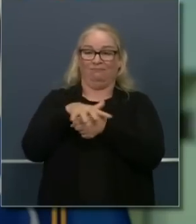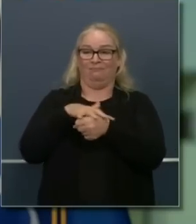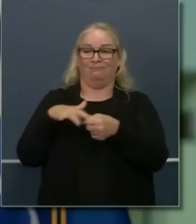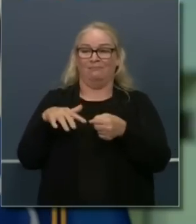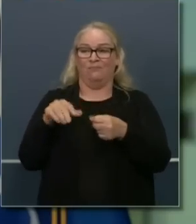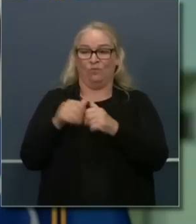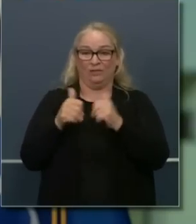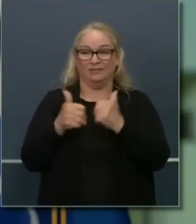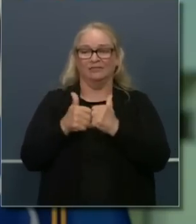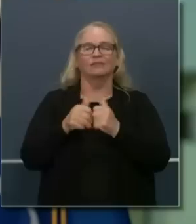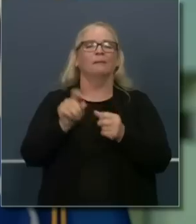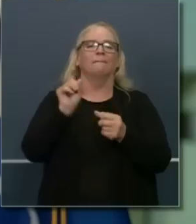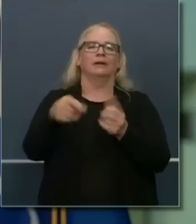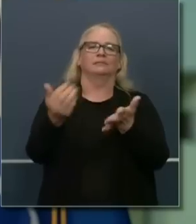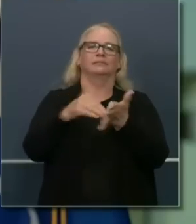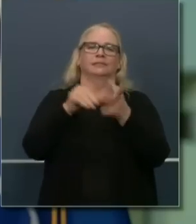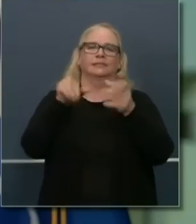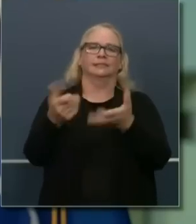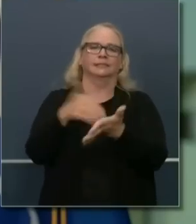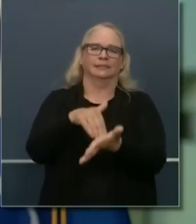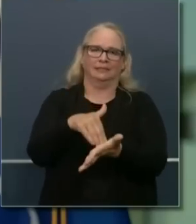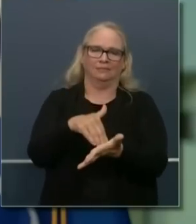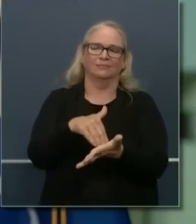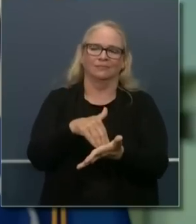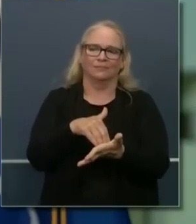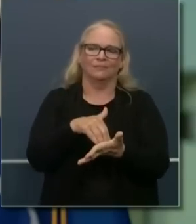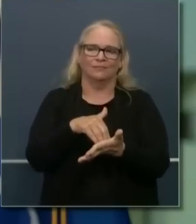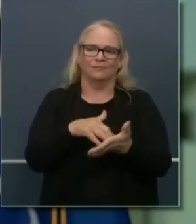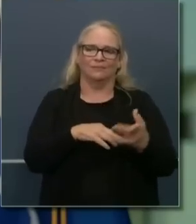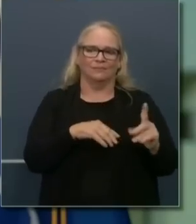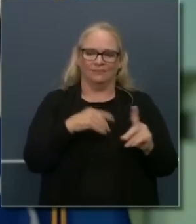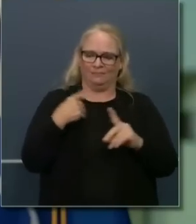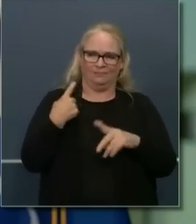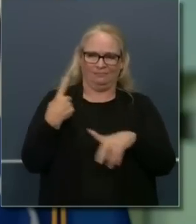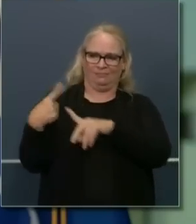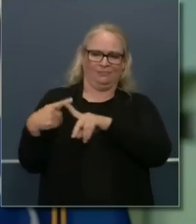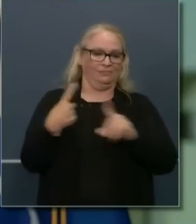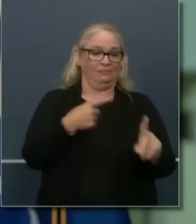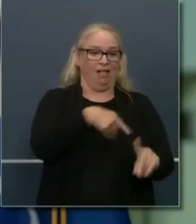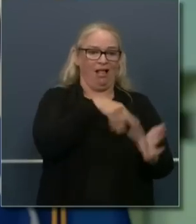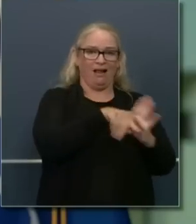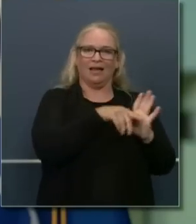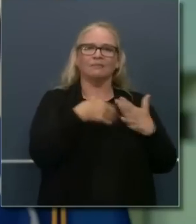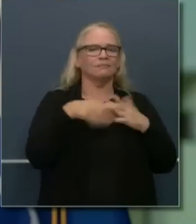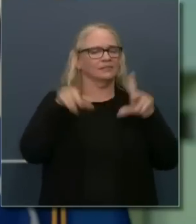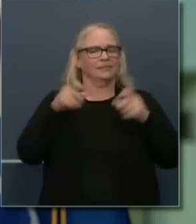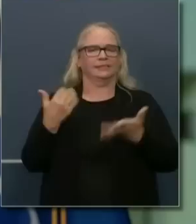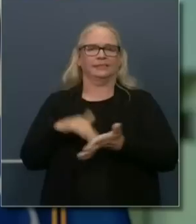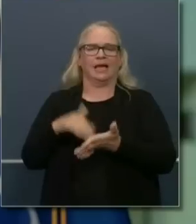COME IN THERE AND EVERYBODY HAS TO BE RETESTED AGAIN BUT NONETHELESS THIS IS A STRATEGY THAT'S BEEN UTILIZED IN OTHER